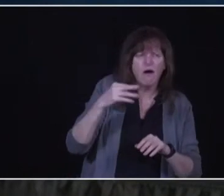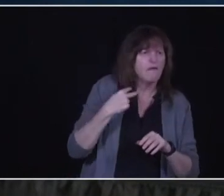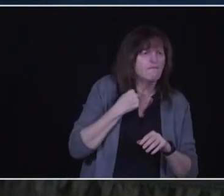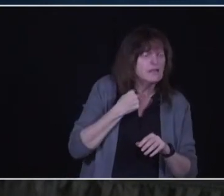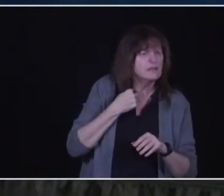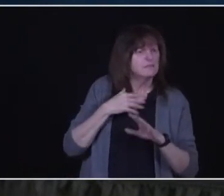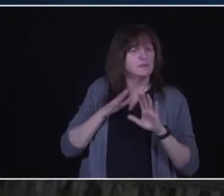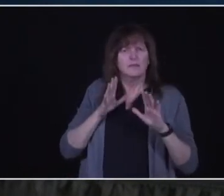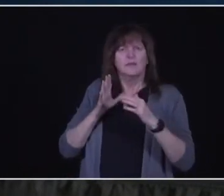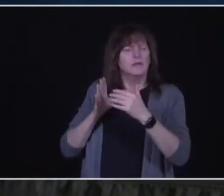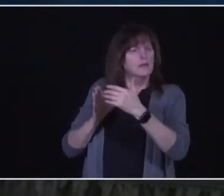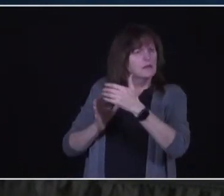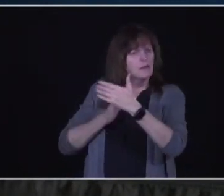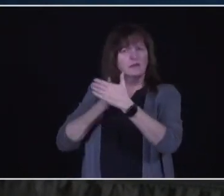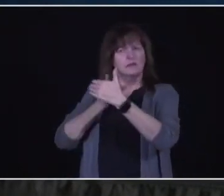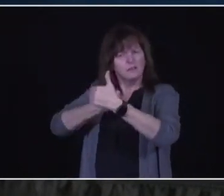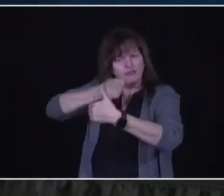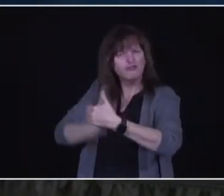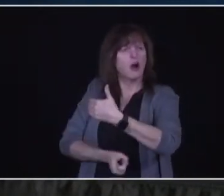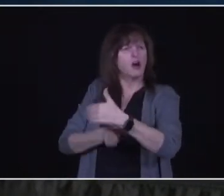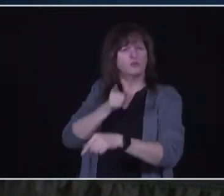across sectors